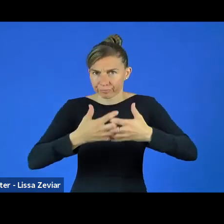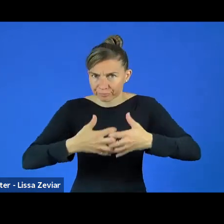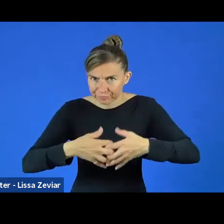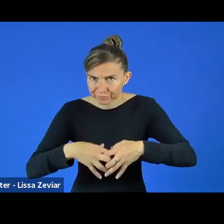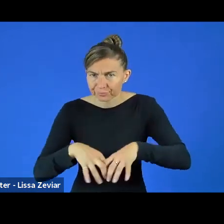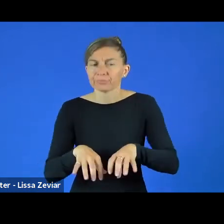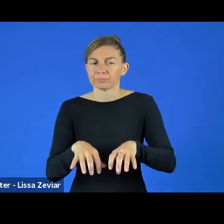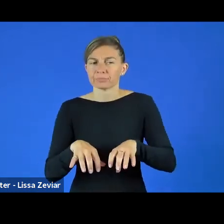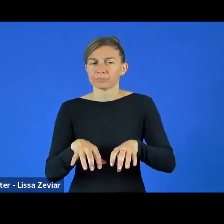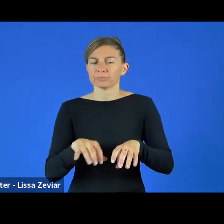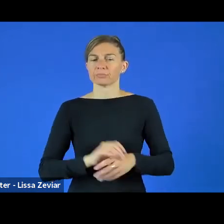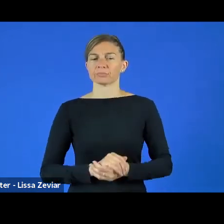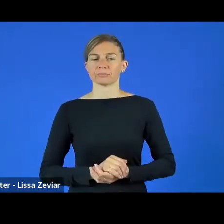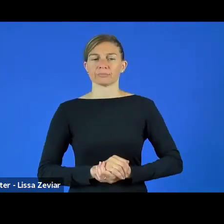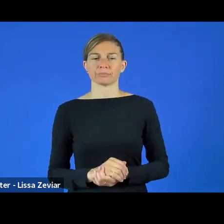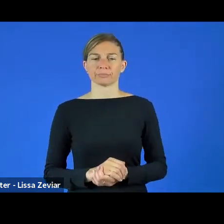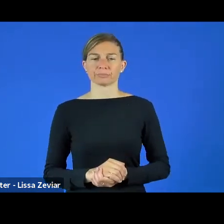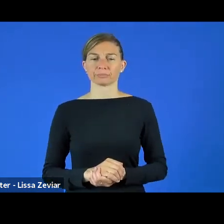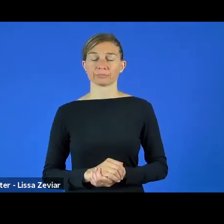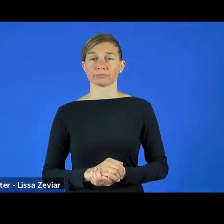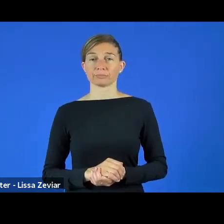These standards, when they are harmonized,